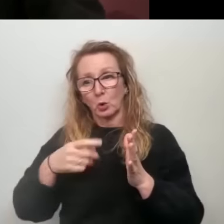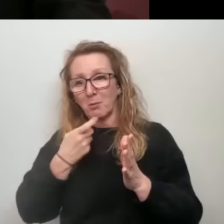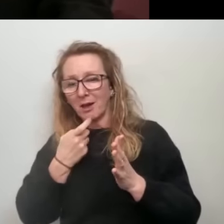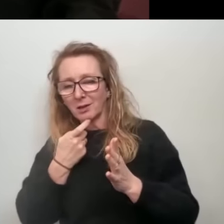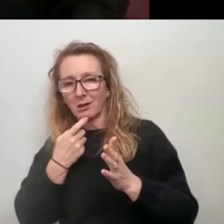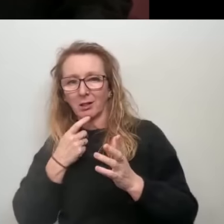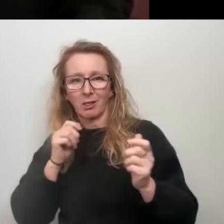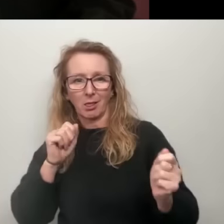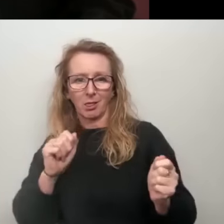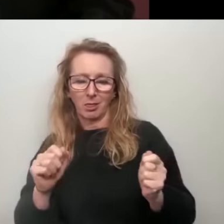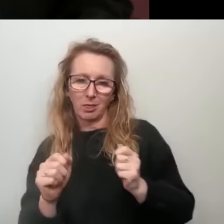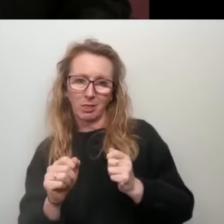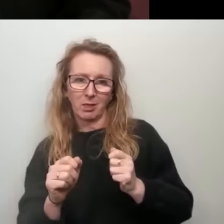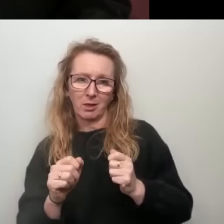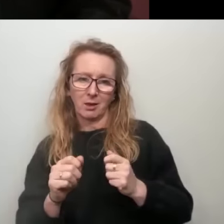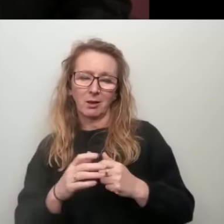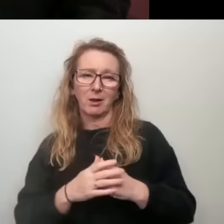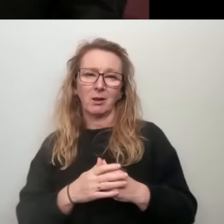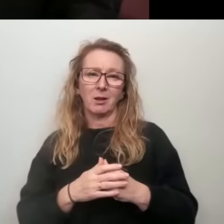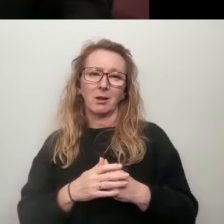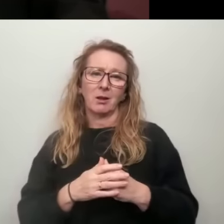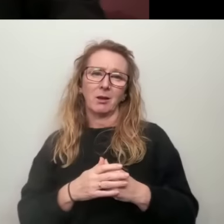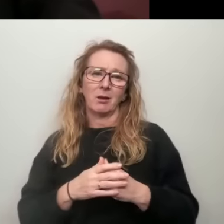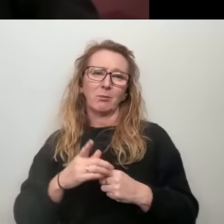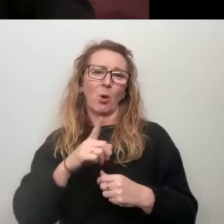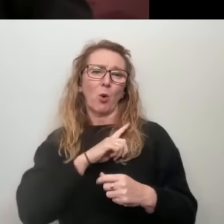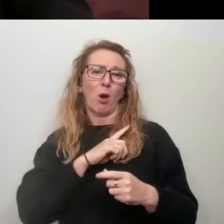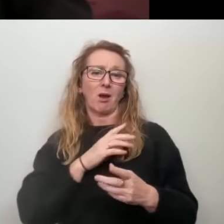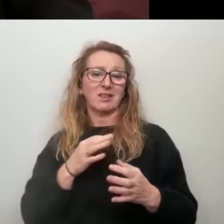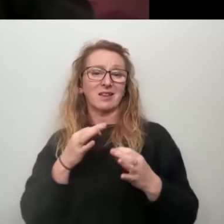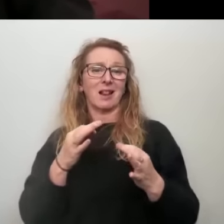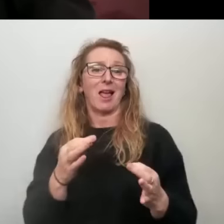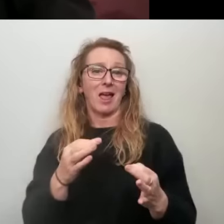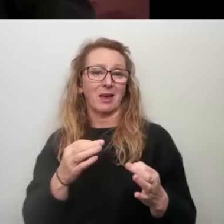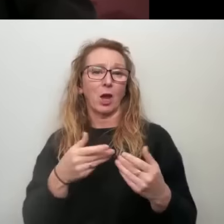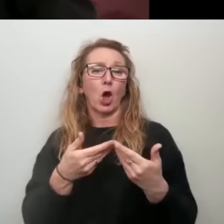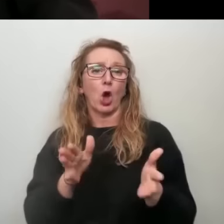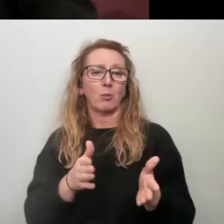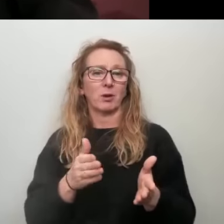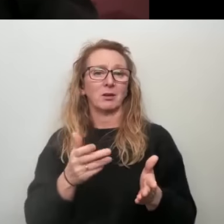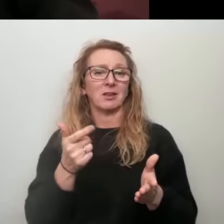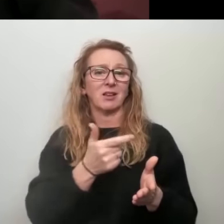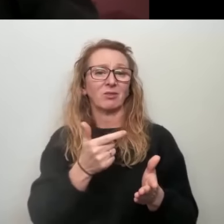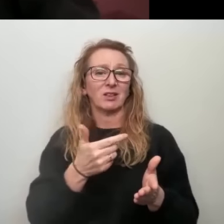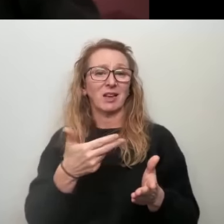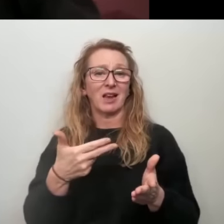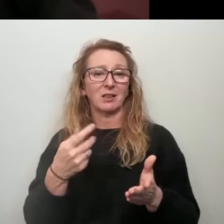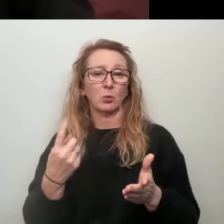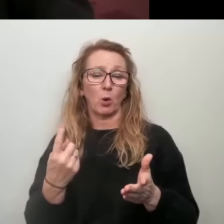But the reason why it was opened in 1781 is 'cause they were building the roadways effectively,